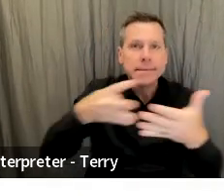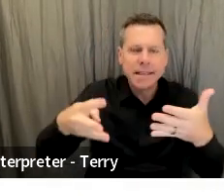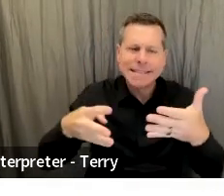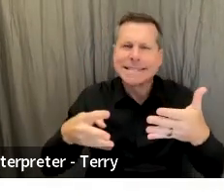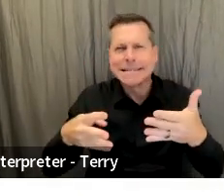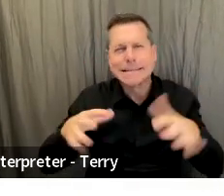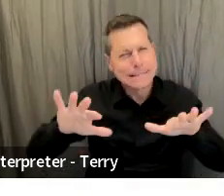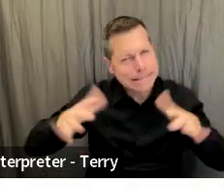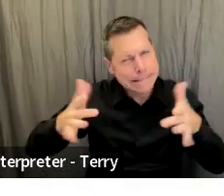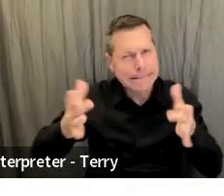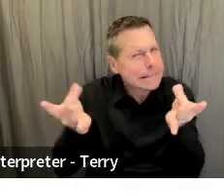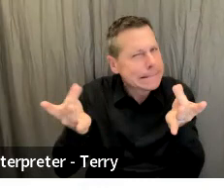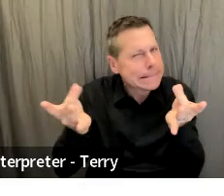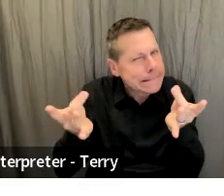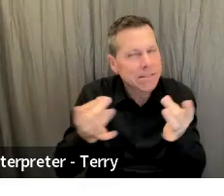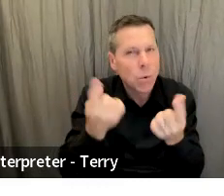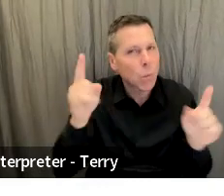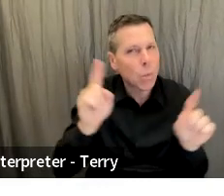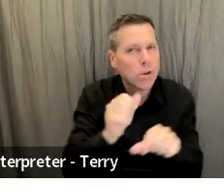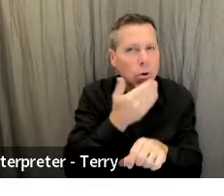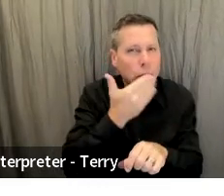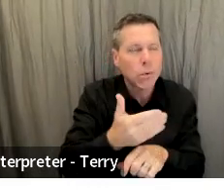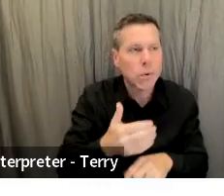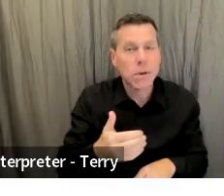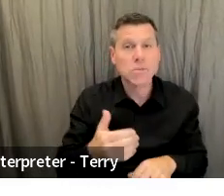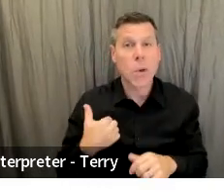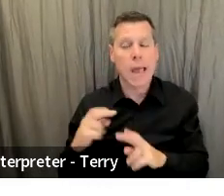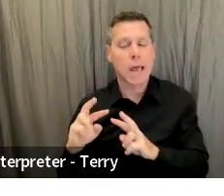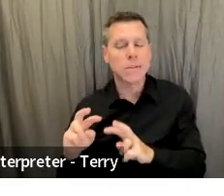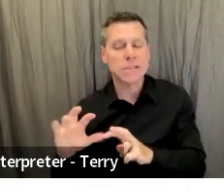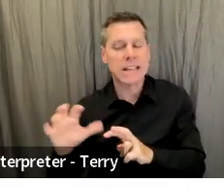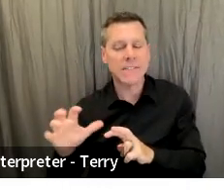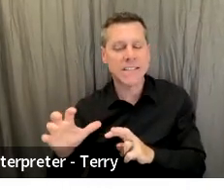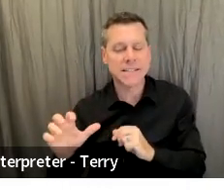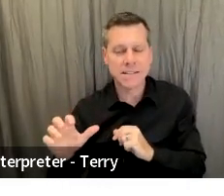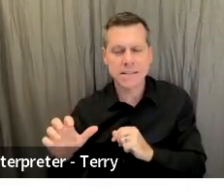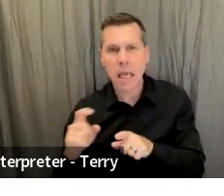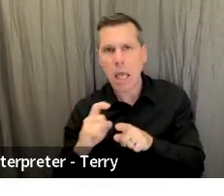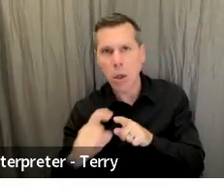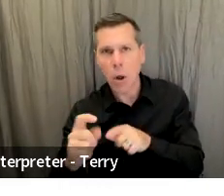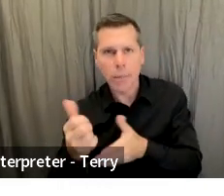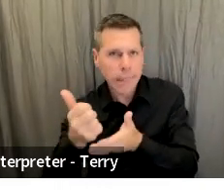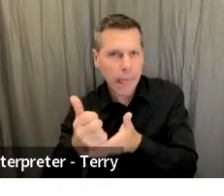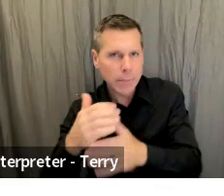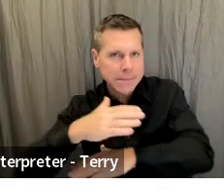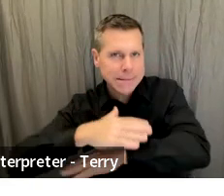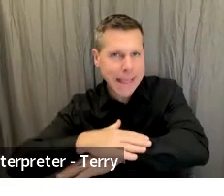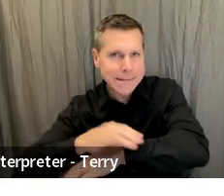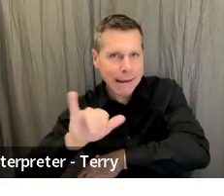So I did some research on canvas and Kay called the Help Desk and have the person doing the research on it